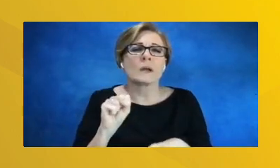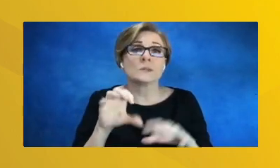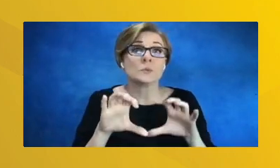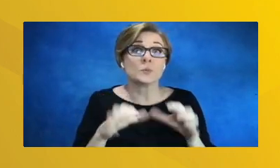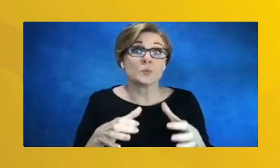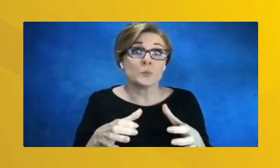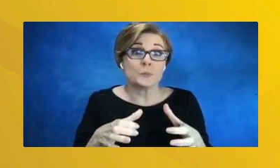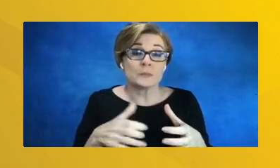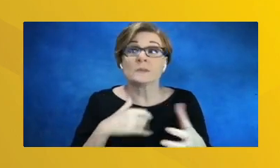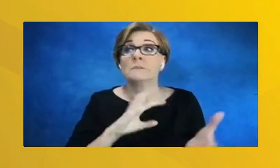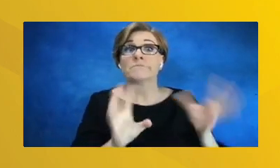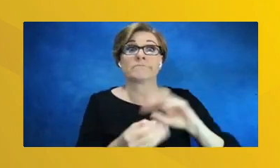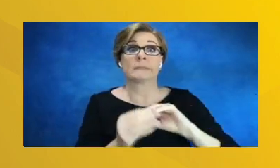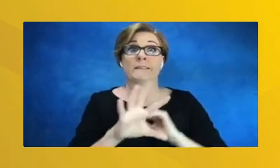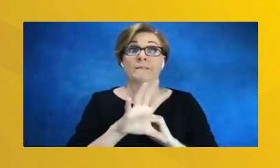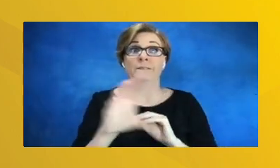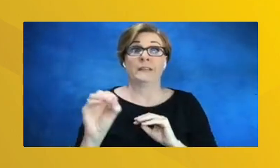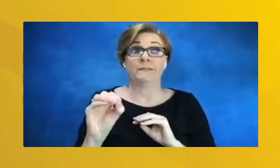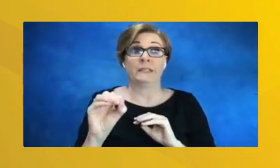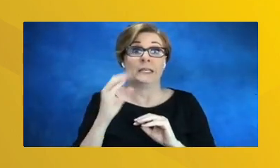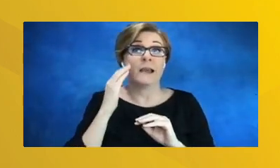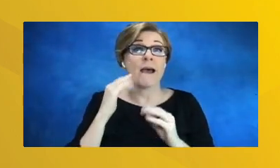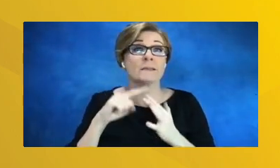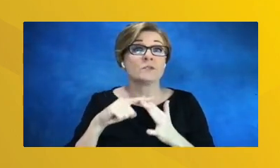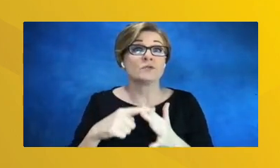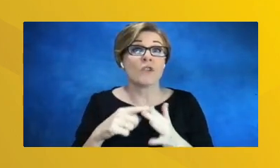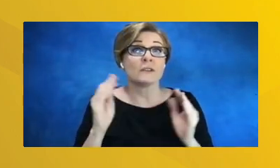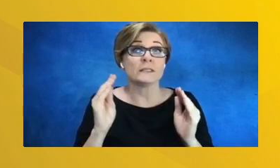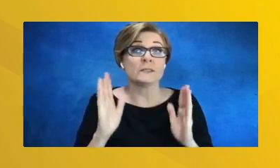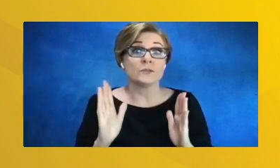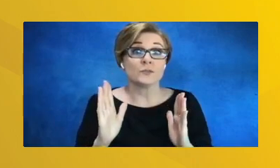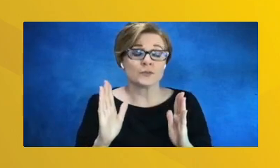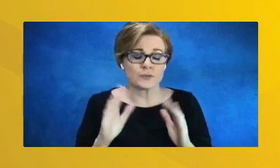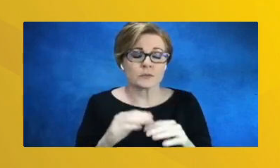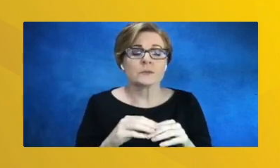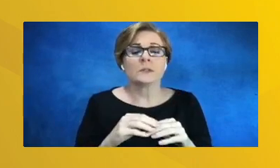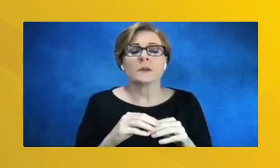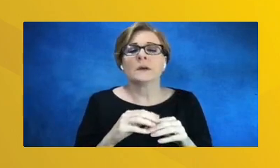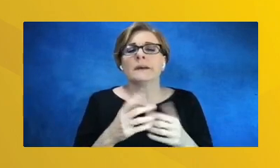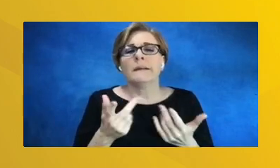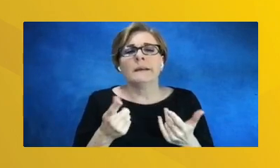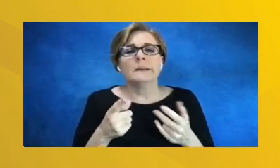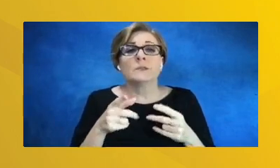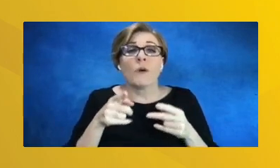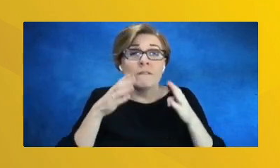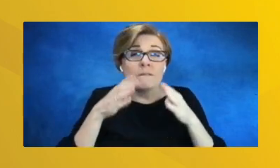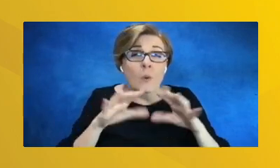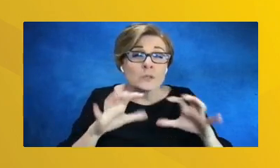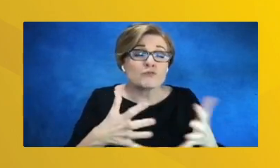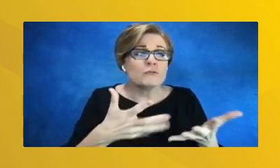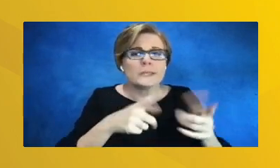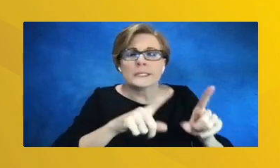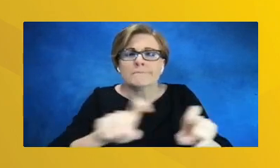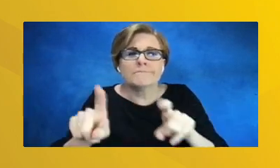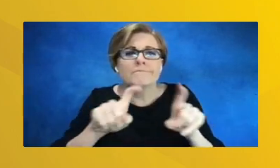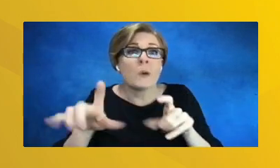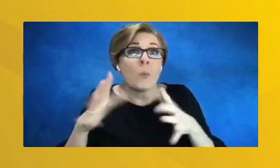And in these focus groups, we asked them what was going well, what we needed to work on.